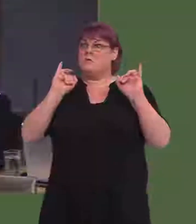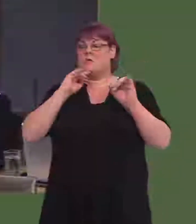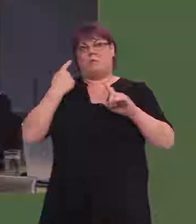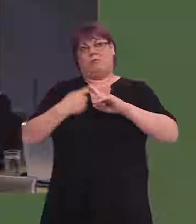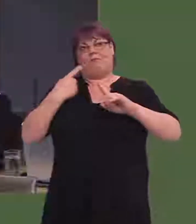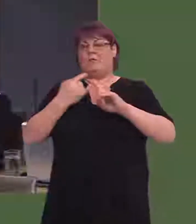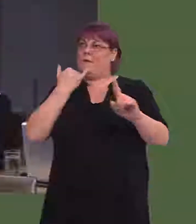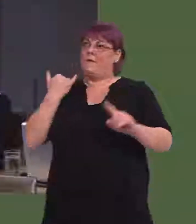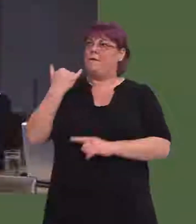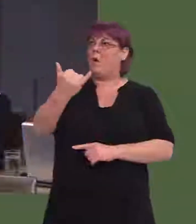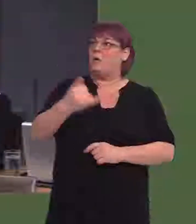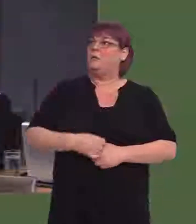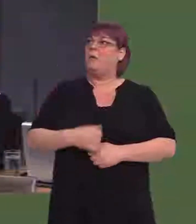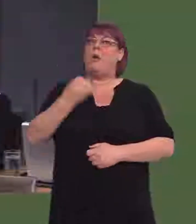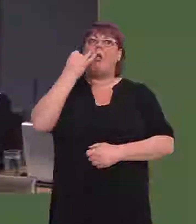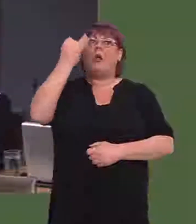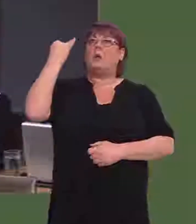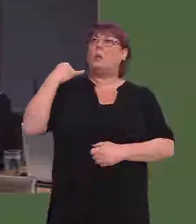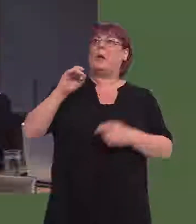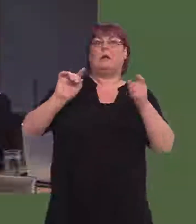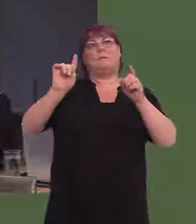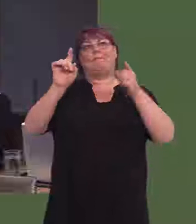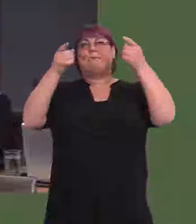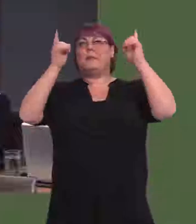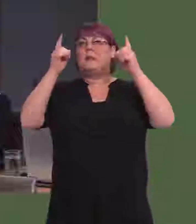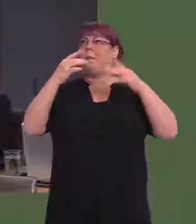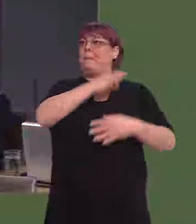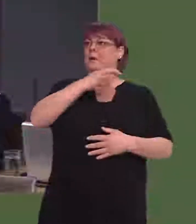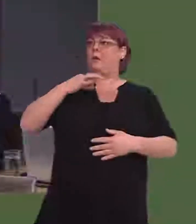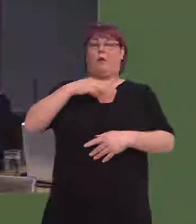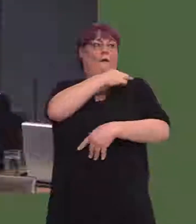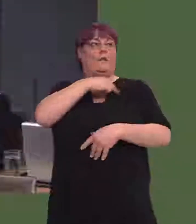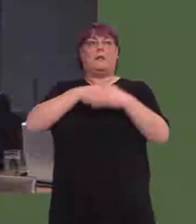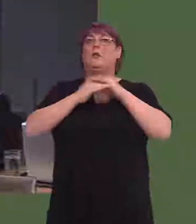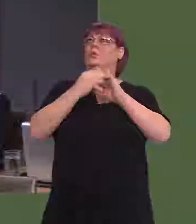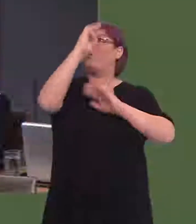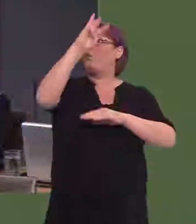Last week, a senior medical officer in north Wales told me that she was concerned about